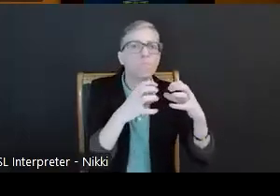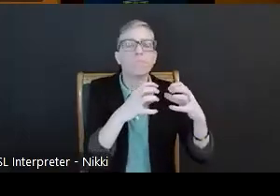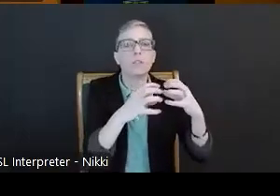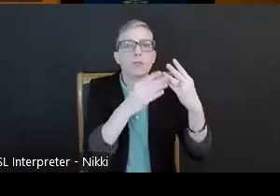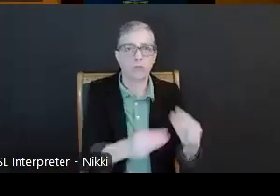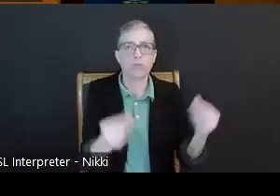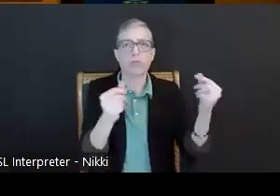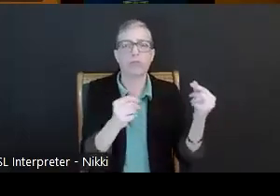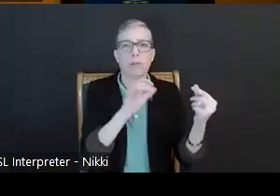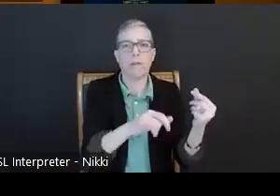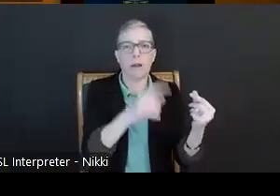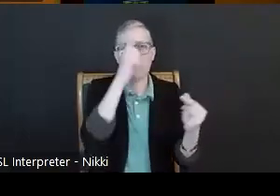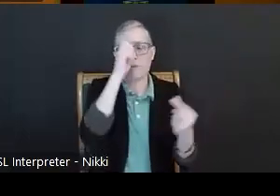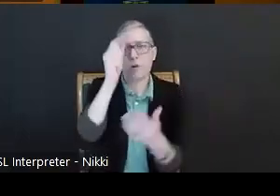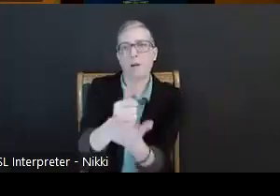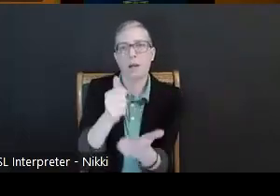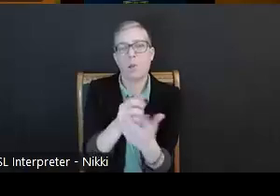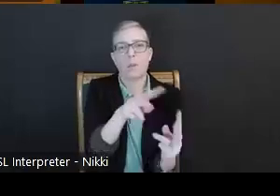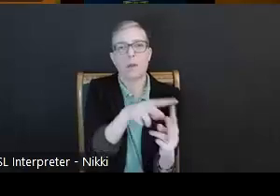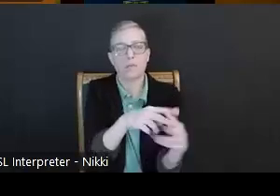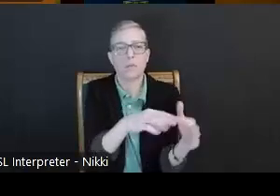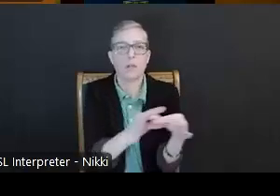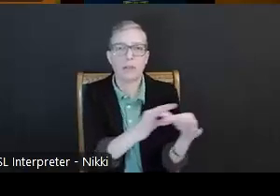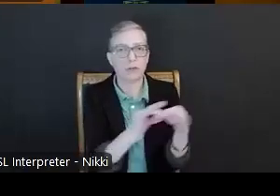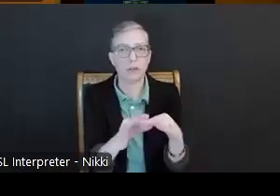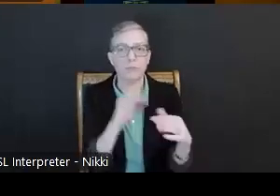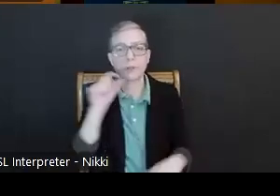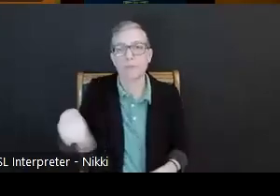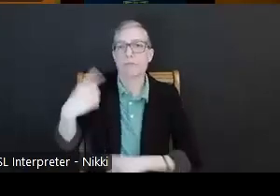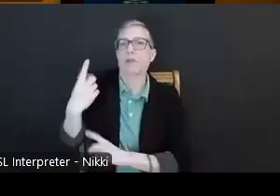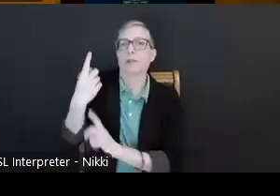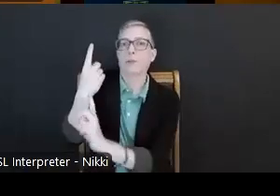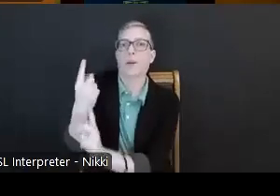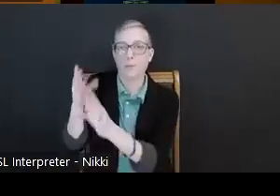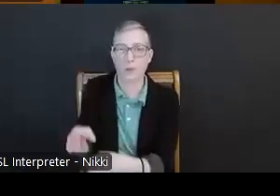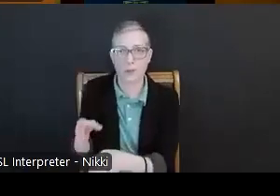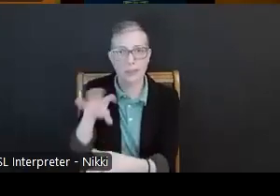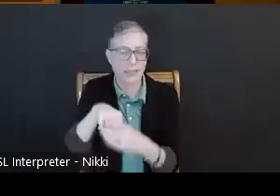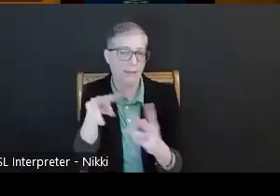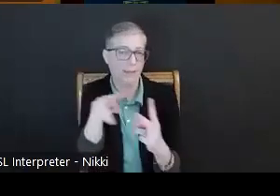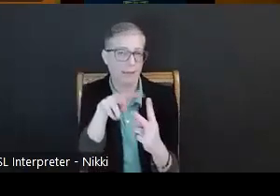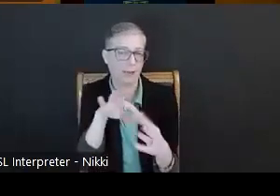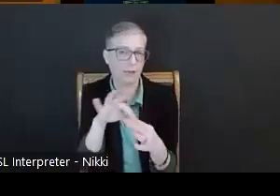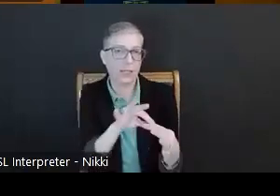can serve diads versus individuals um and there is a lack of training and dietic approaches across a